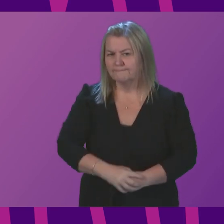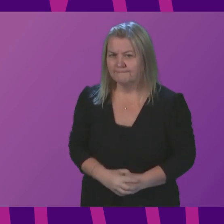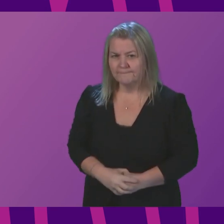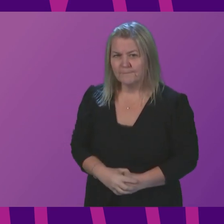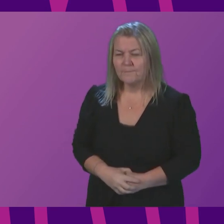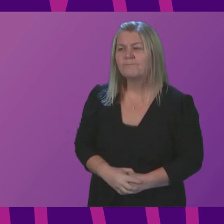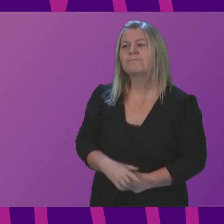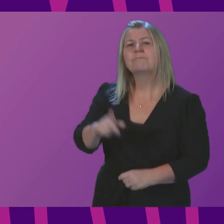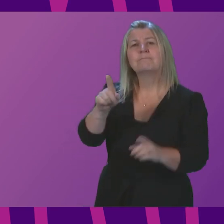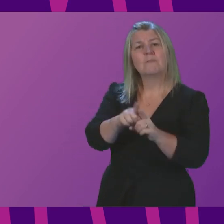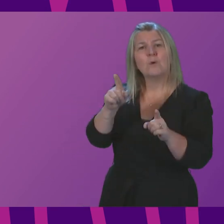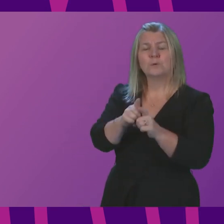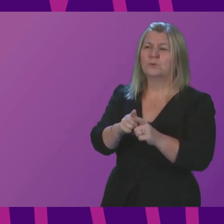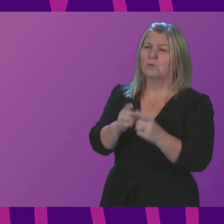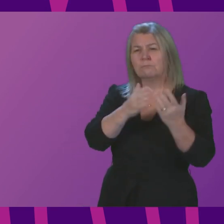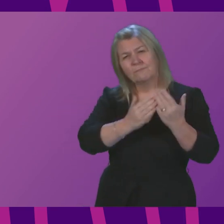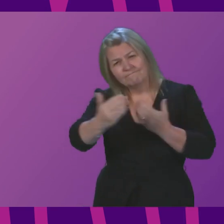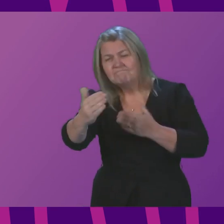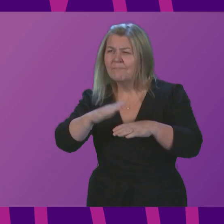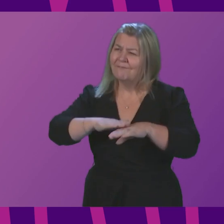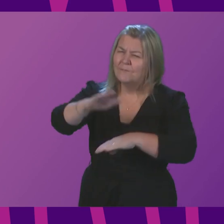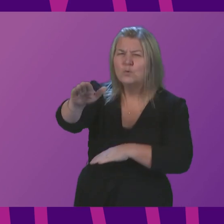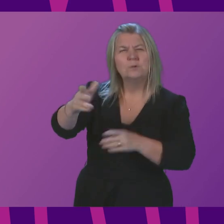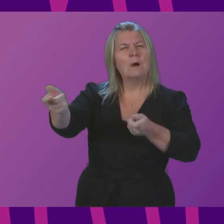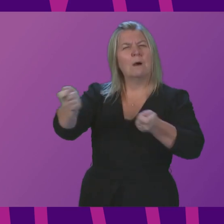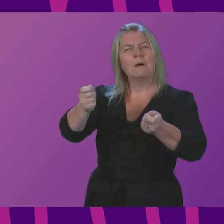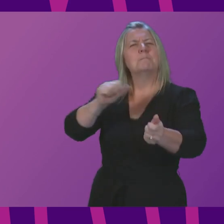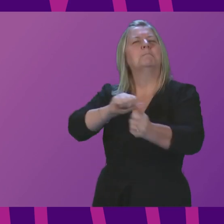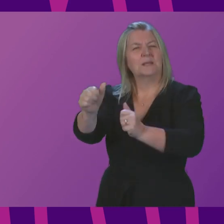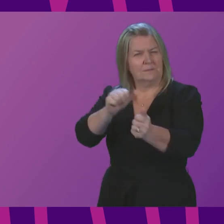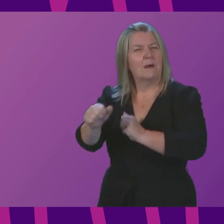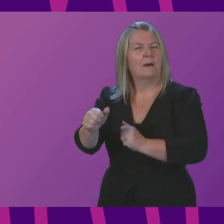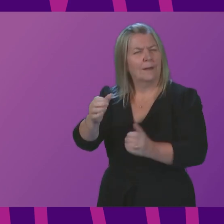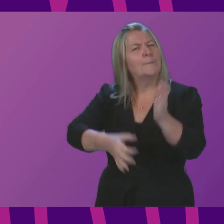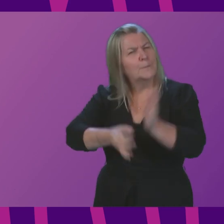much more effectively in that future than society has done in the past the underlying